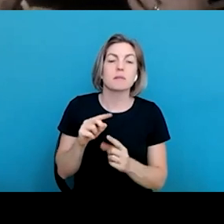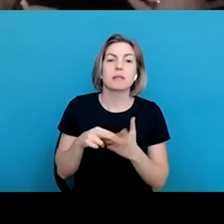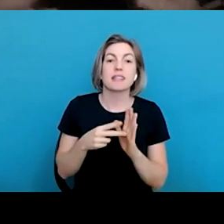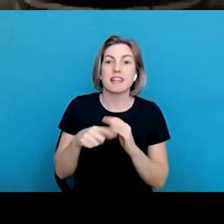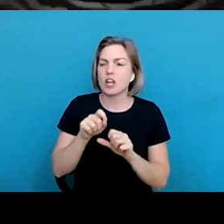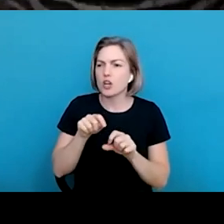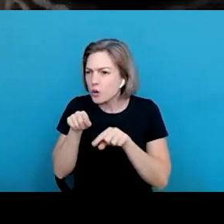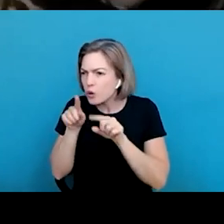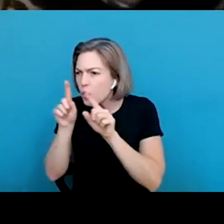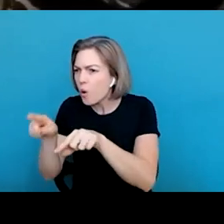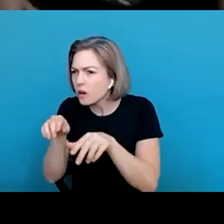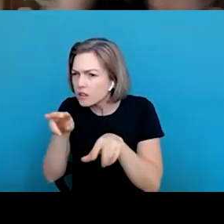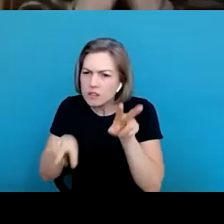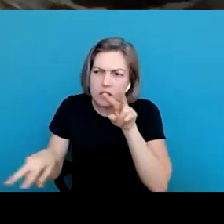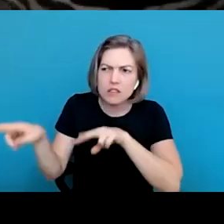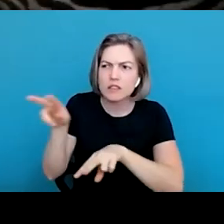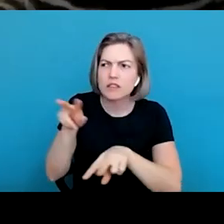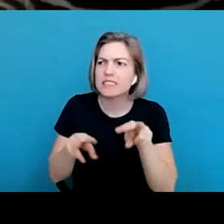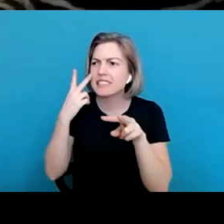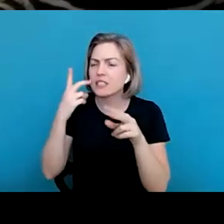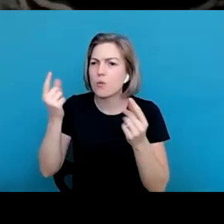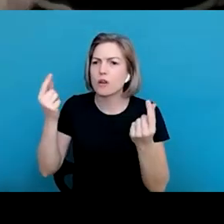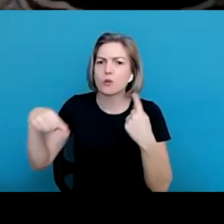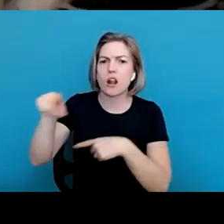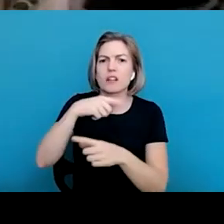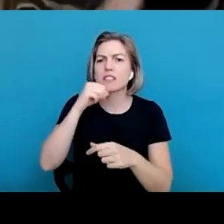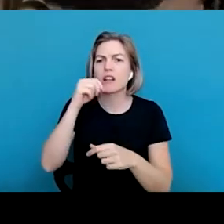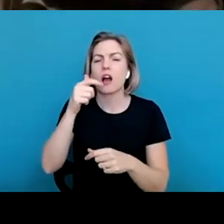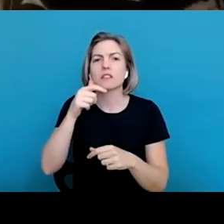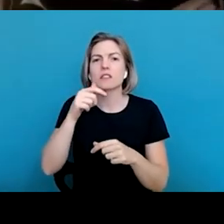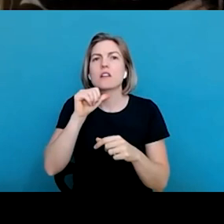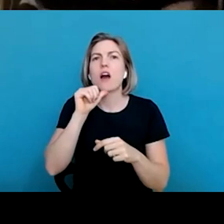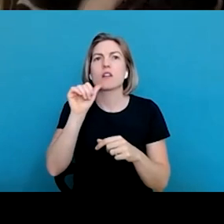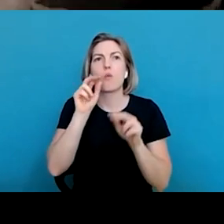see what then you go around. You are not watching a television. It is almost like fiction television.